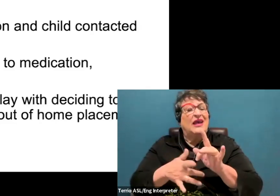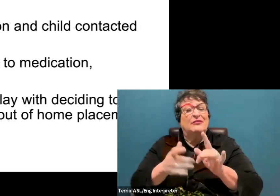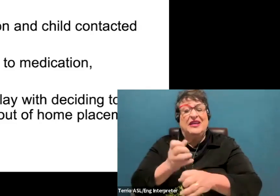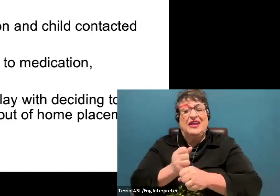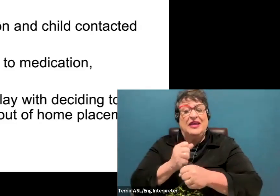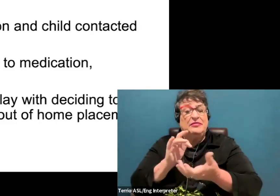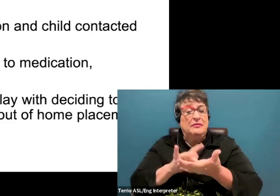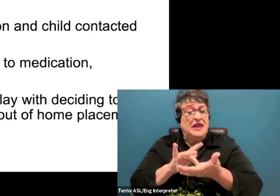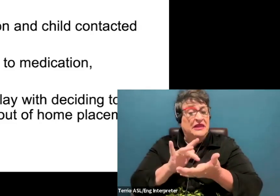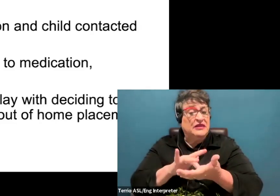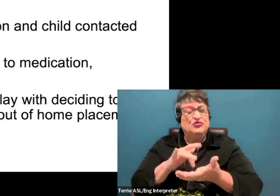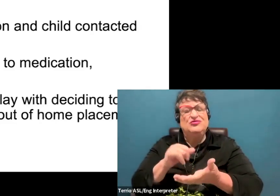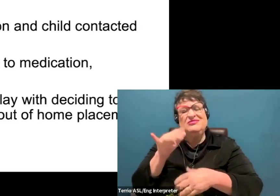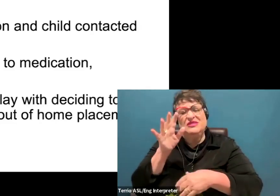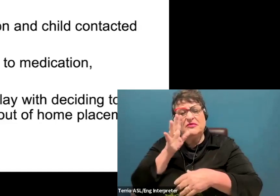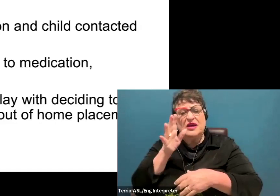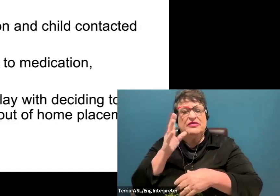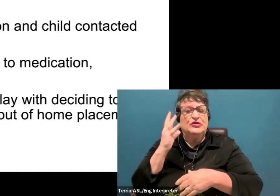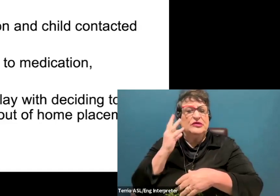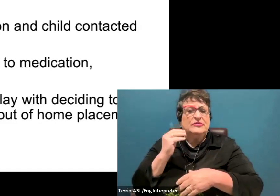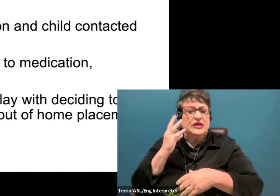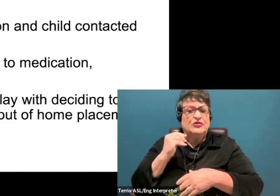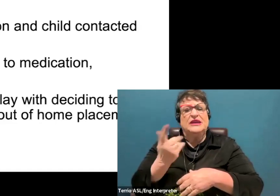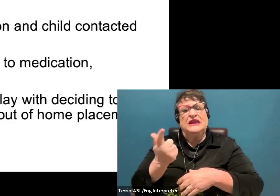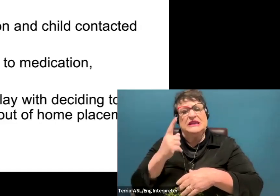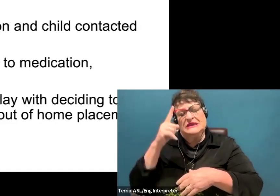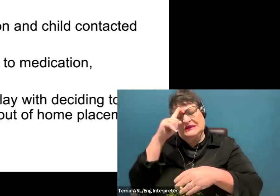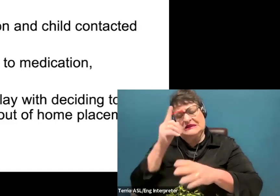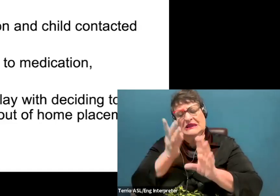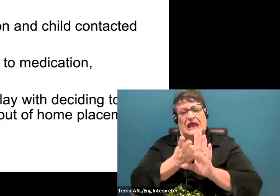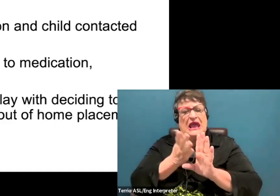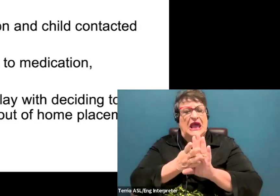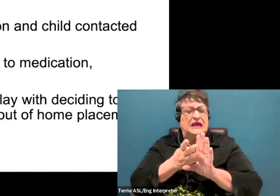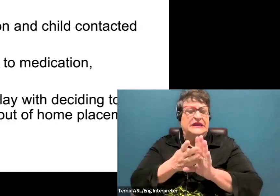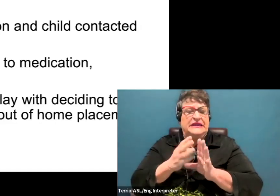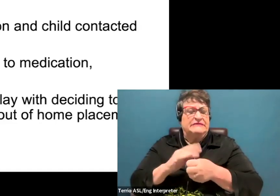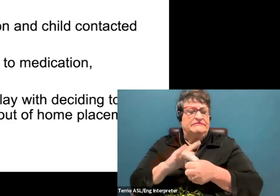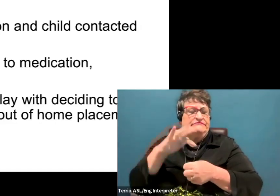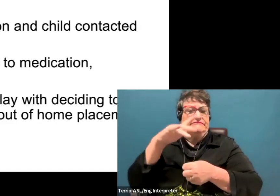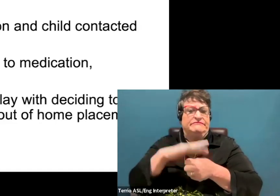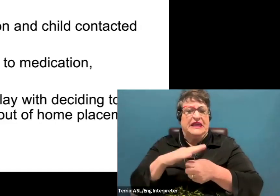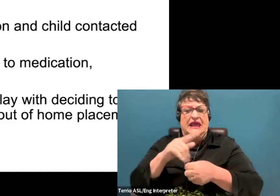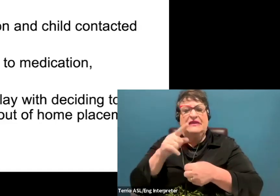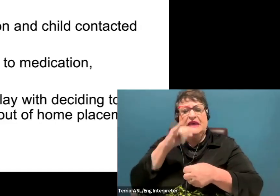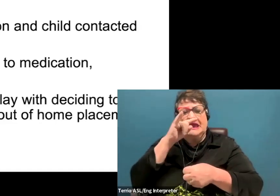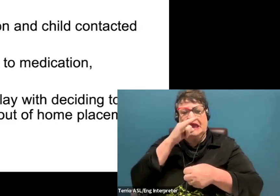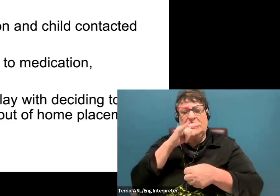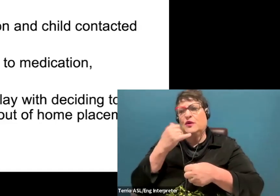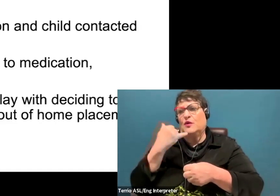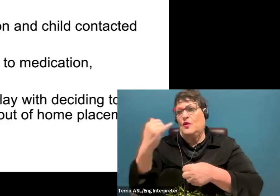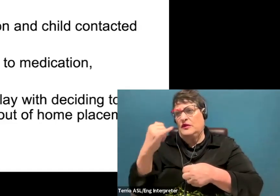she eventually experiences a psychotic episode, and the kid is the one who calls the cops saying, her mom needs help.